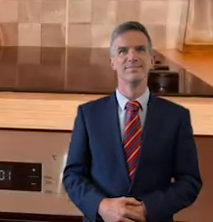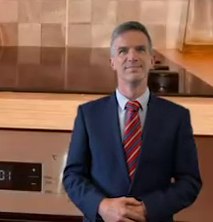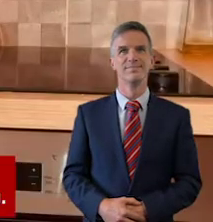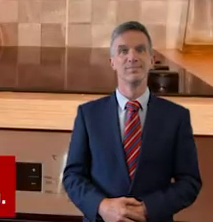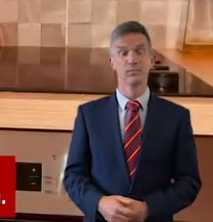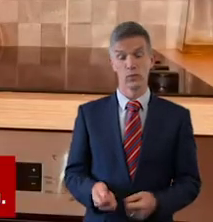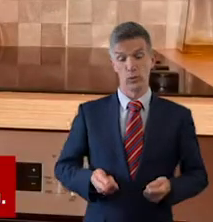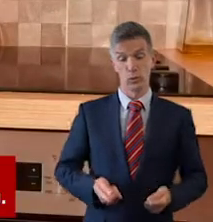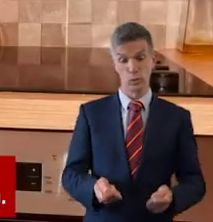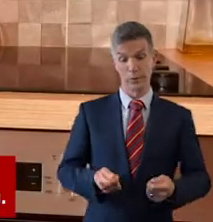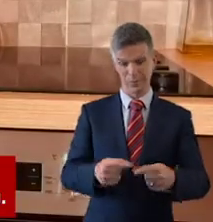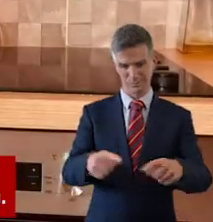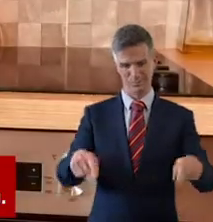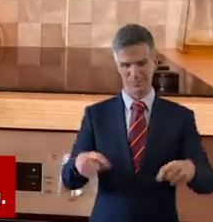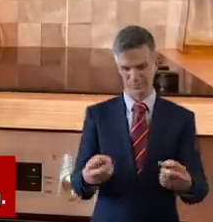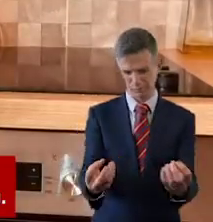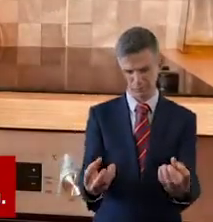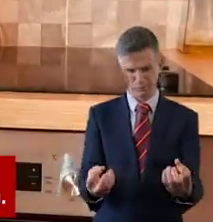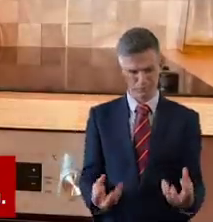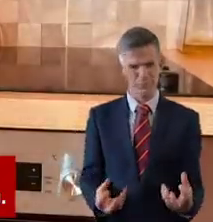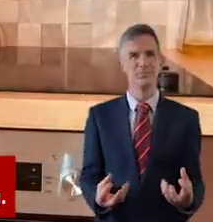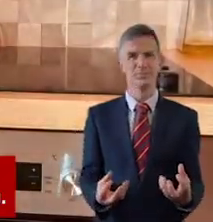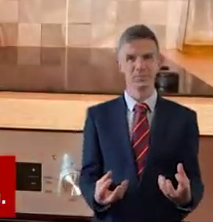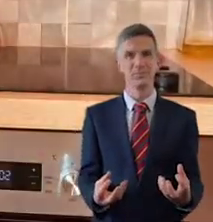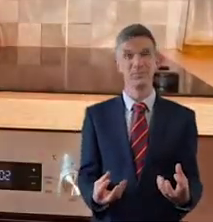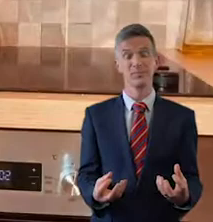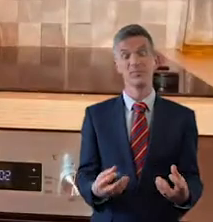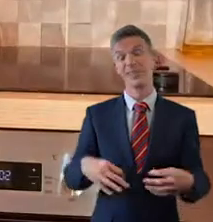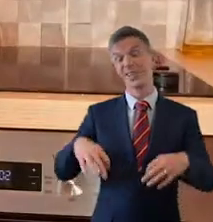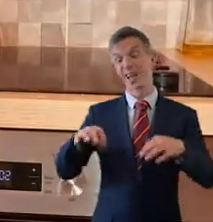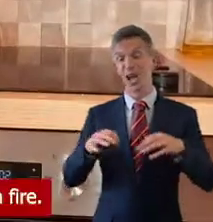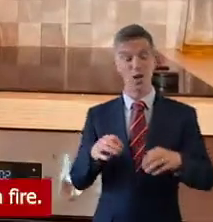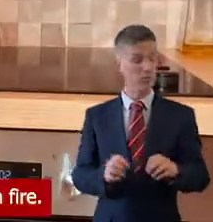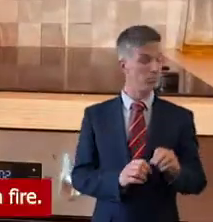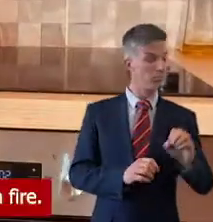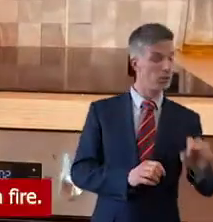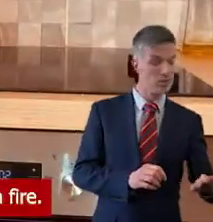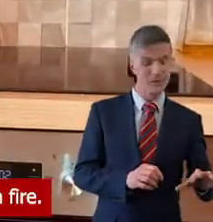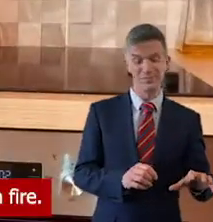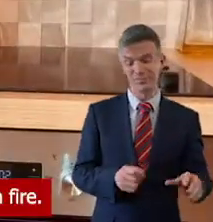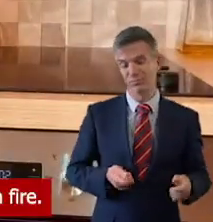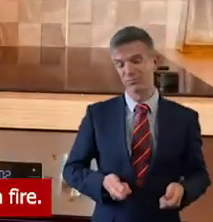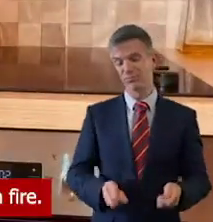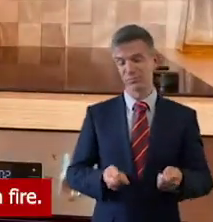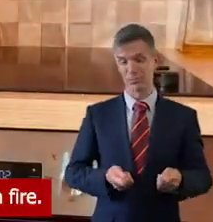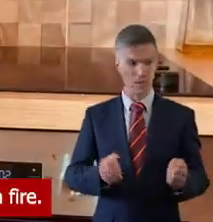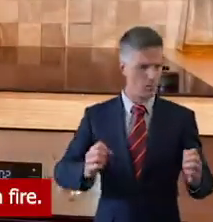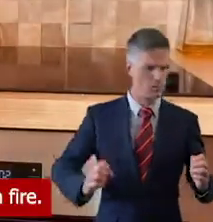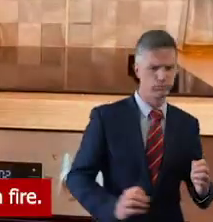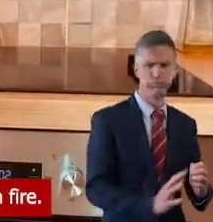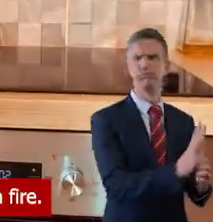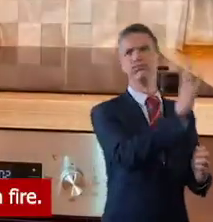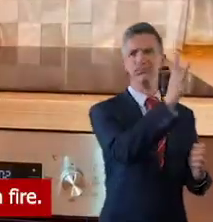Always check there is nothing overhanging the hob when cooking. Tea towels or clothing can quickly catch fire.